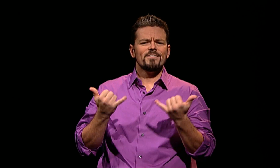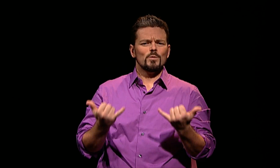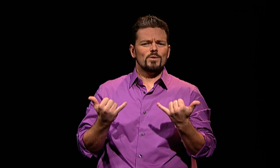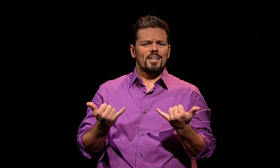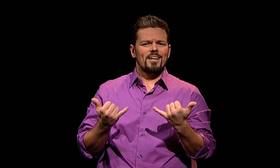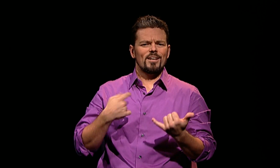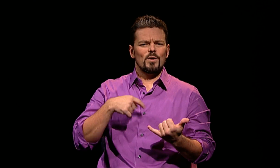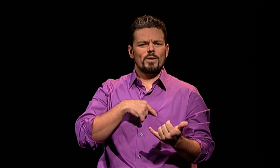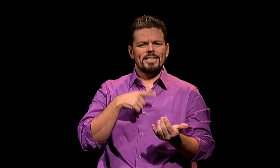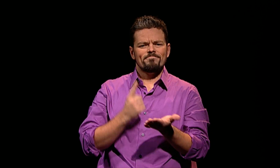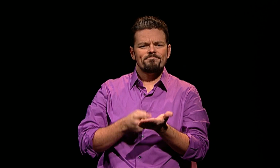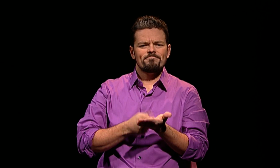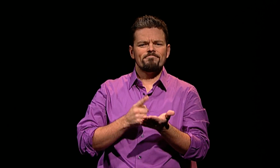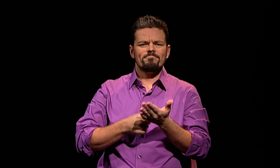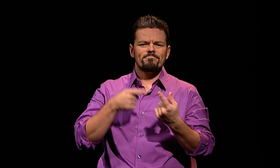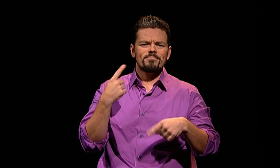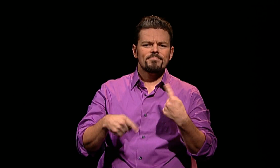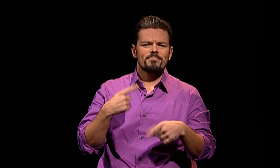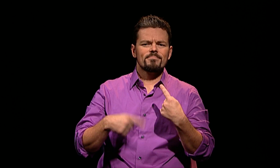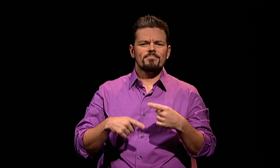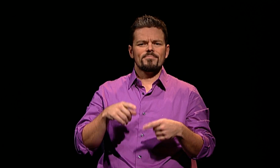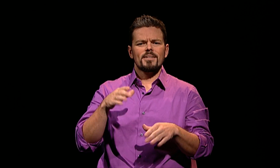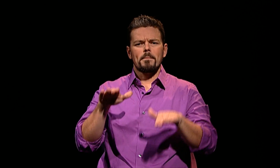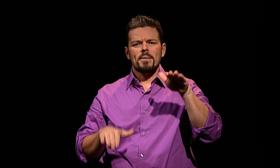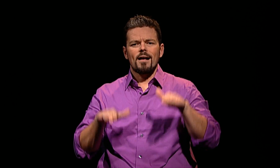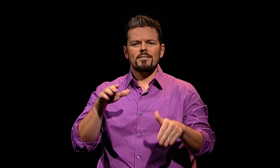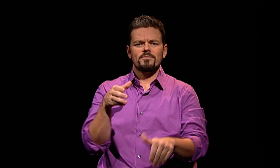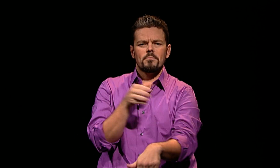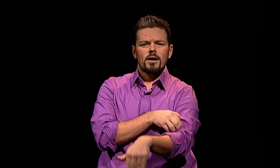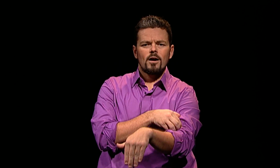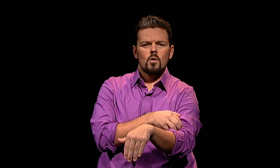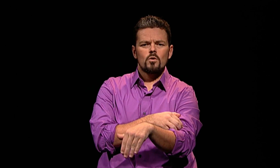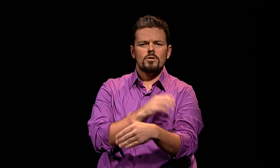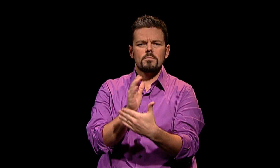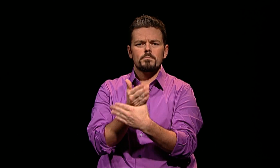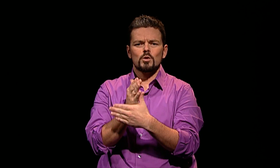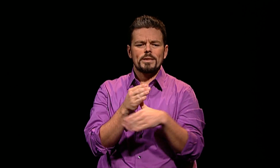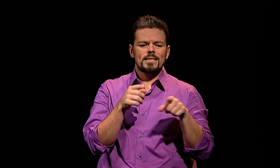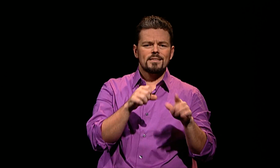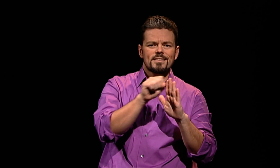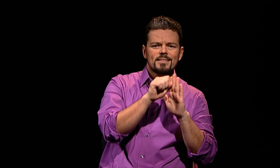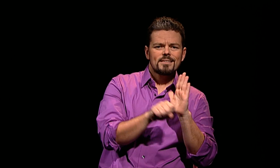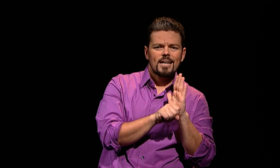EVEN TODAY, WE DEBATE AND DISCUSS THE BALANCE OF POWER BETWEEN THE STATES